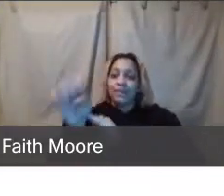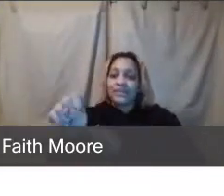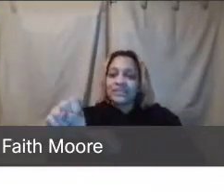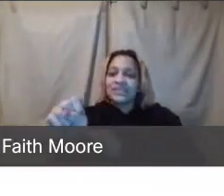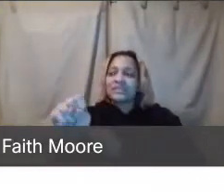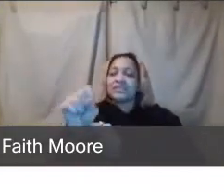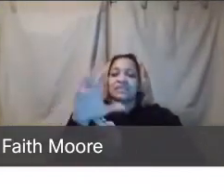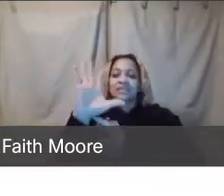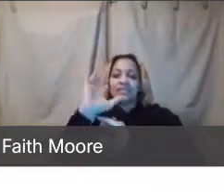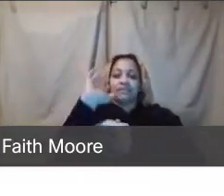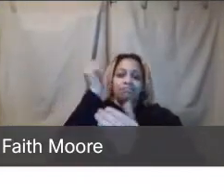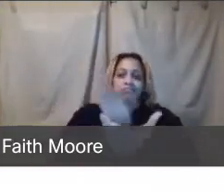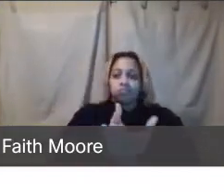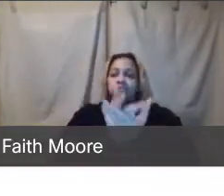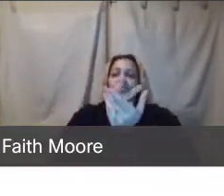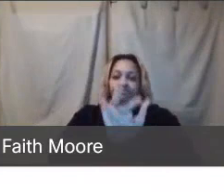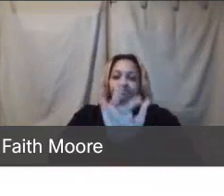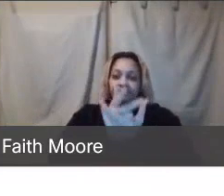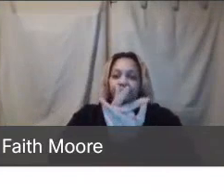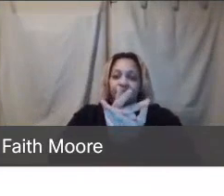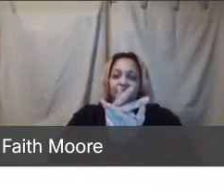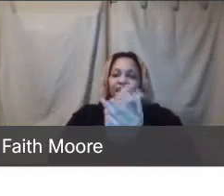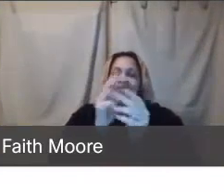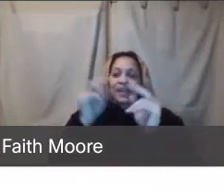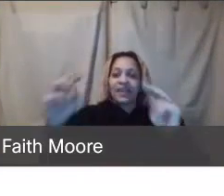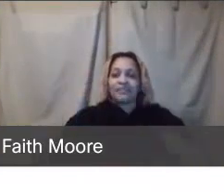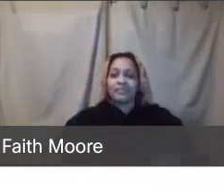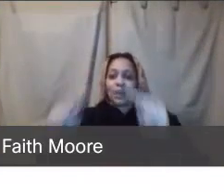Their access to the South Side of the White House has traditionally been.